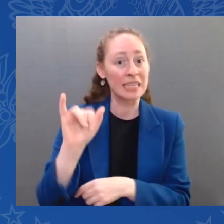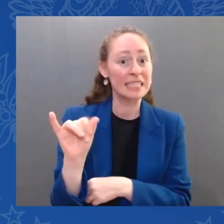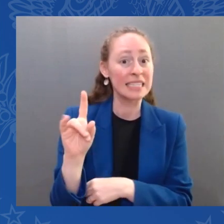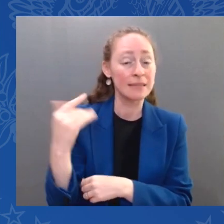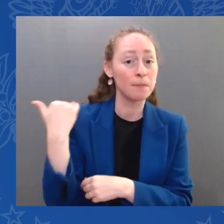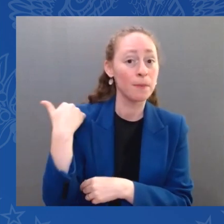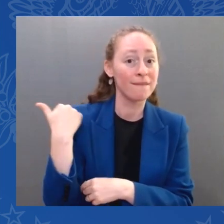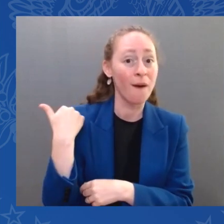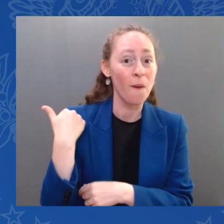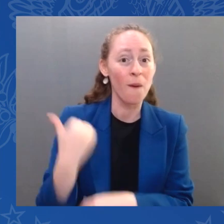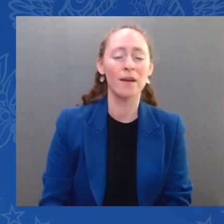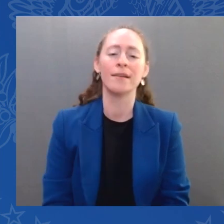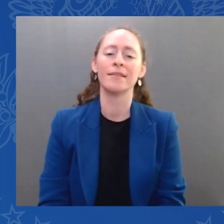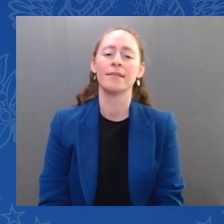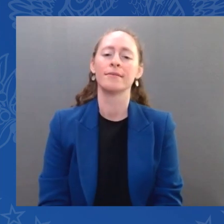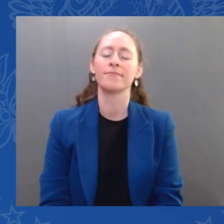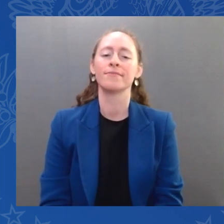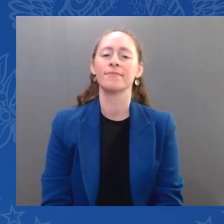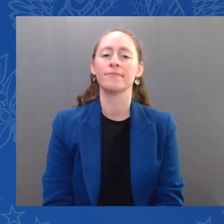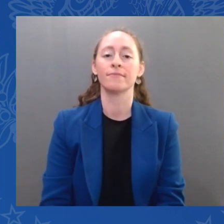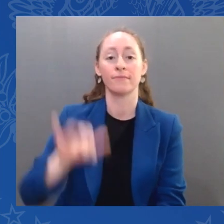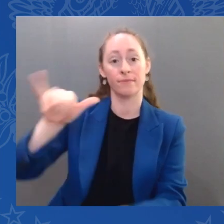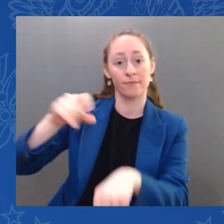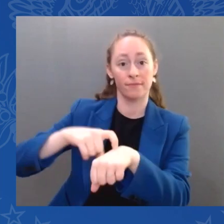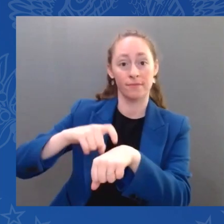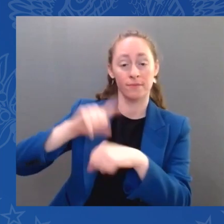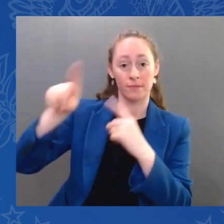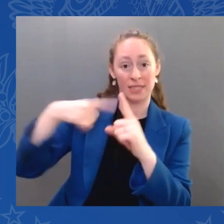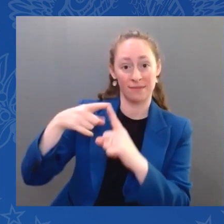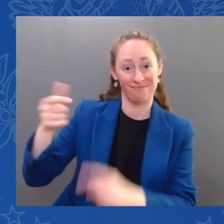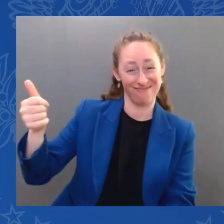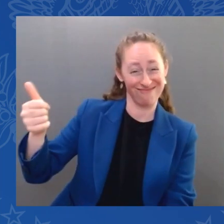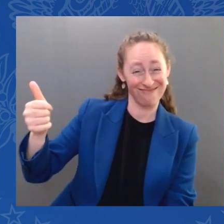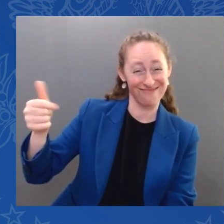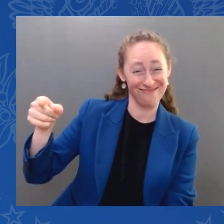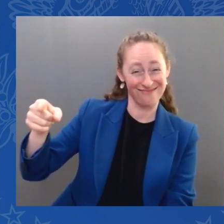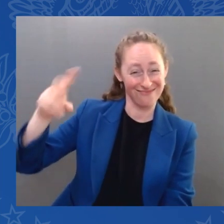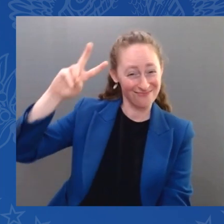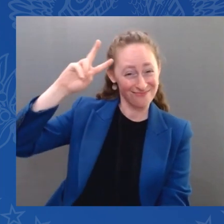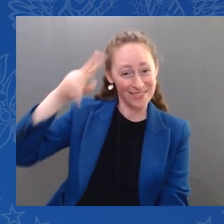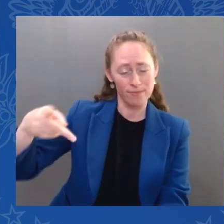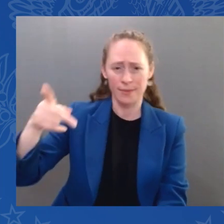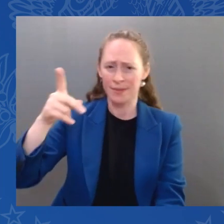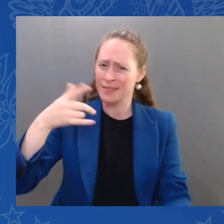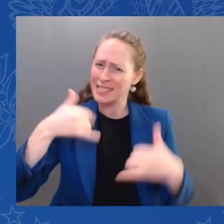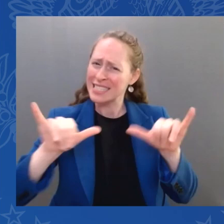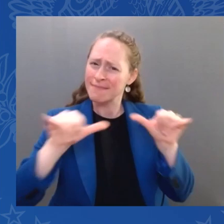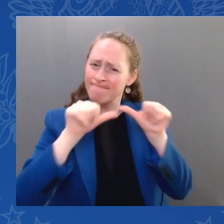President Joe Biden knows the tremendous pain of gun violence.